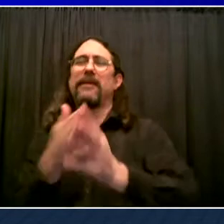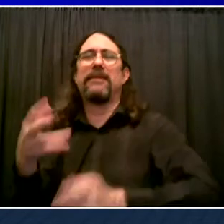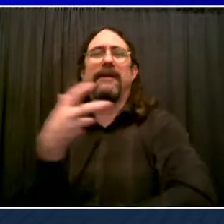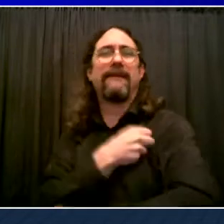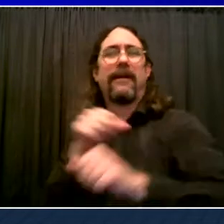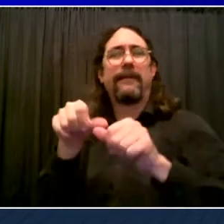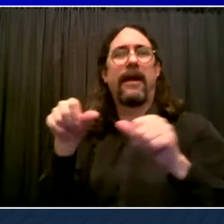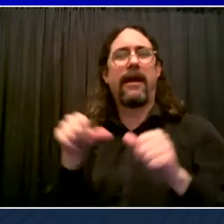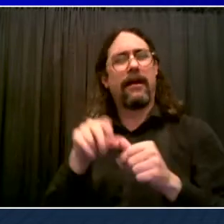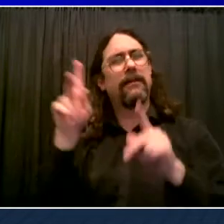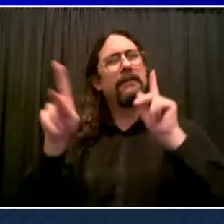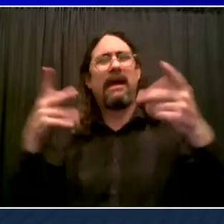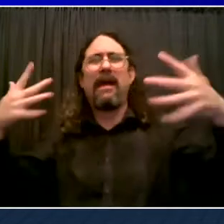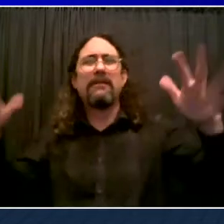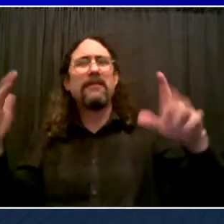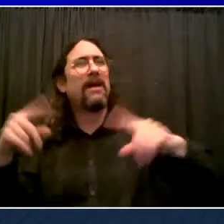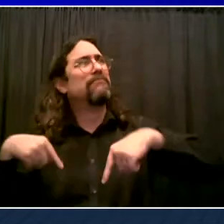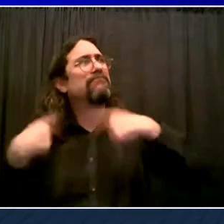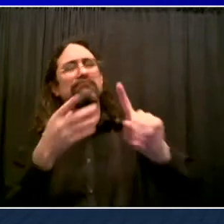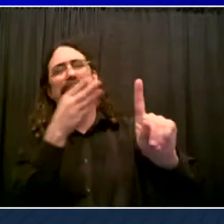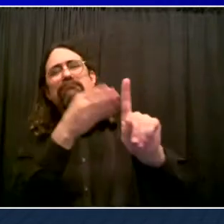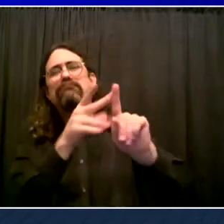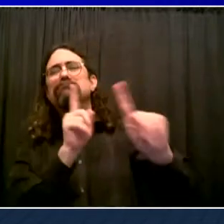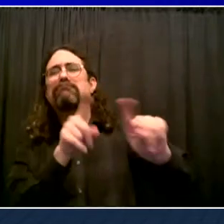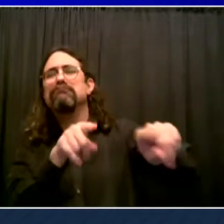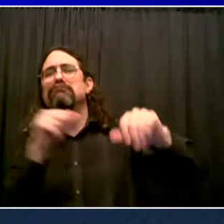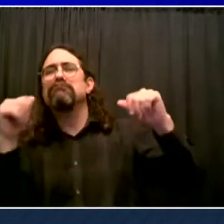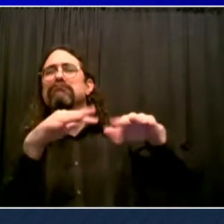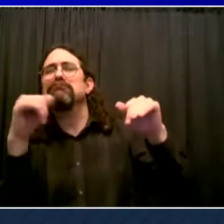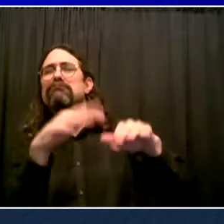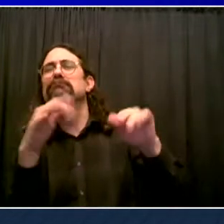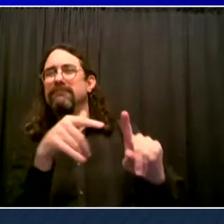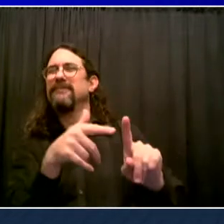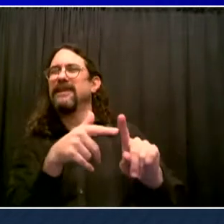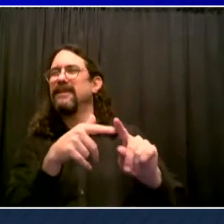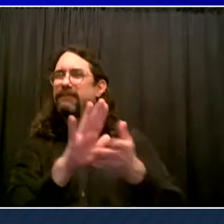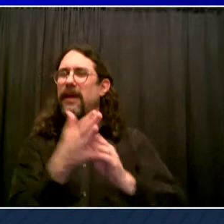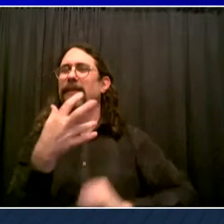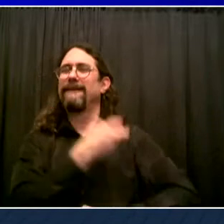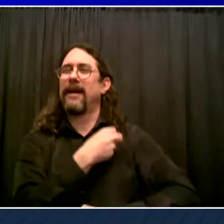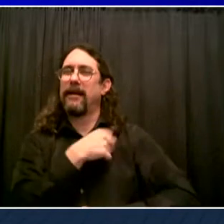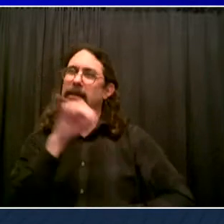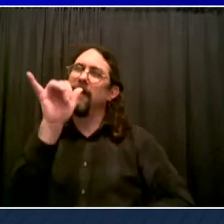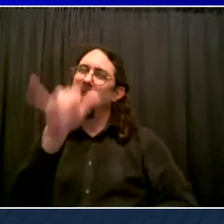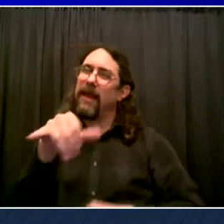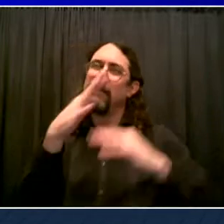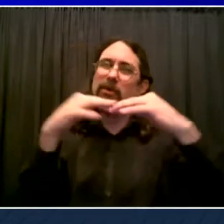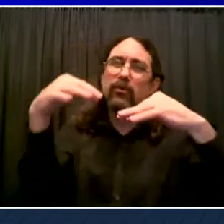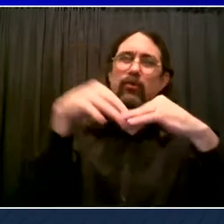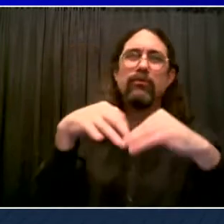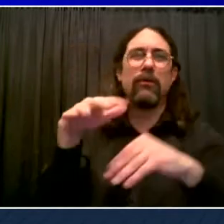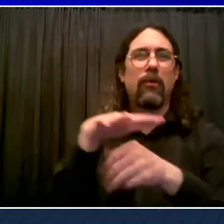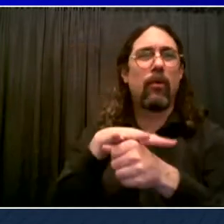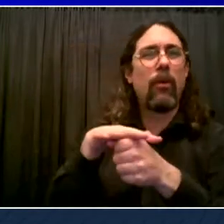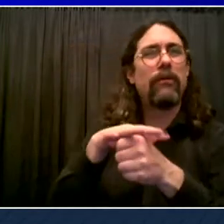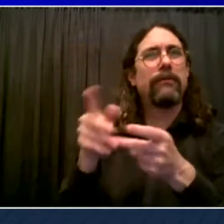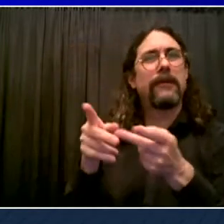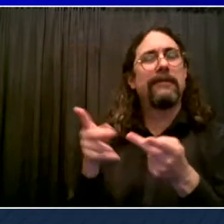WHERE THEY SENSE THEY WILL BE TAKEN CARE OF, THEY FEEL TRUST. TTOSHE GRASSROOTS SITES ARE GOING TO MAKE ALL THE DIFFERENCE IN